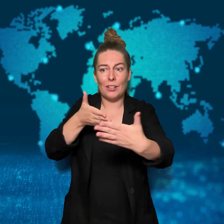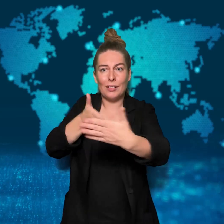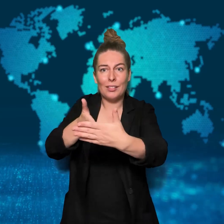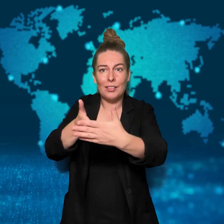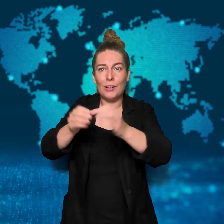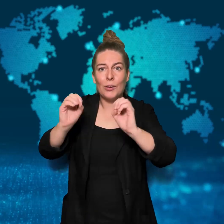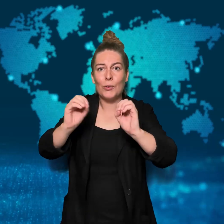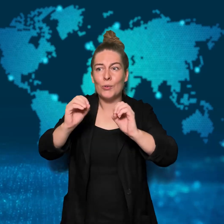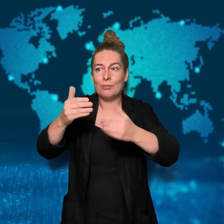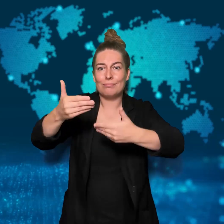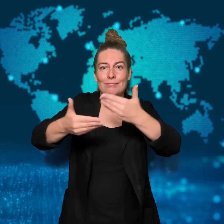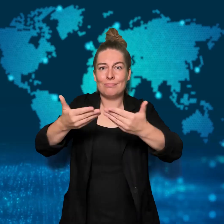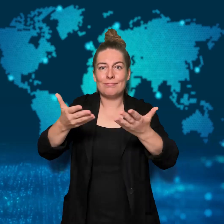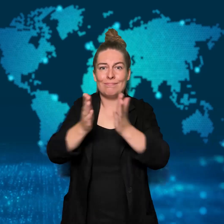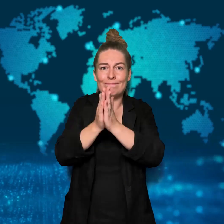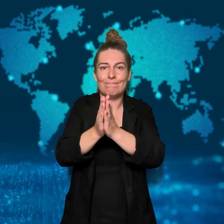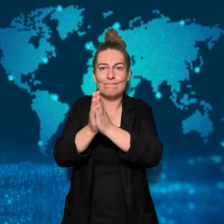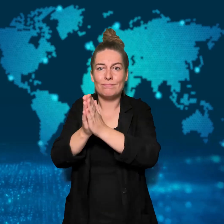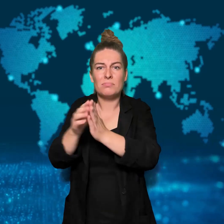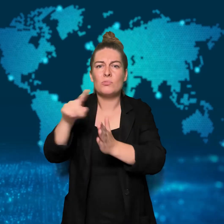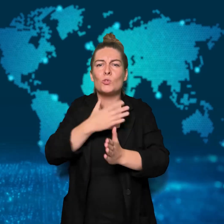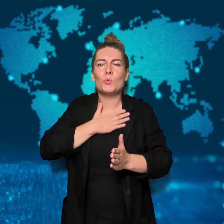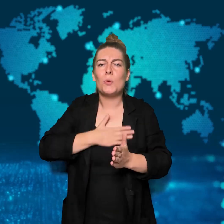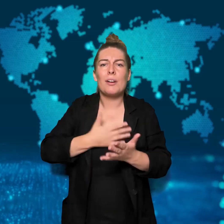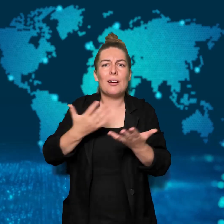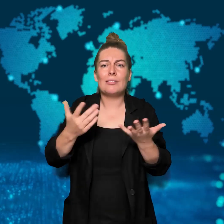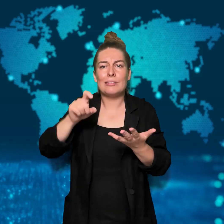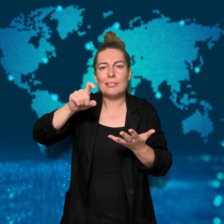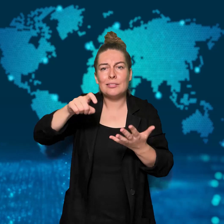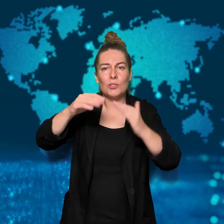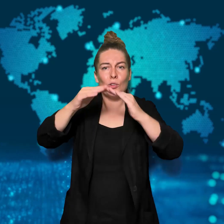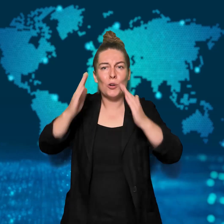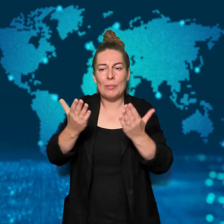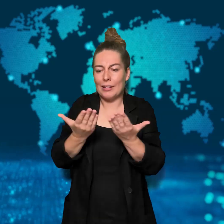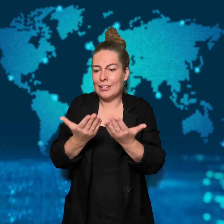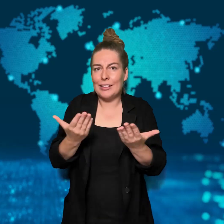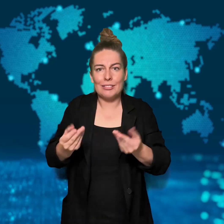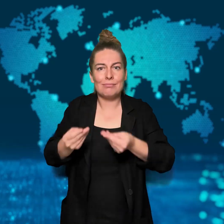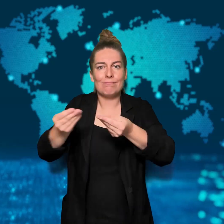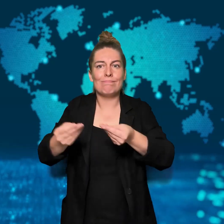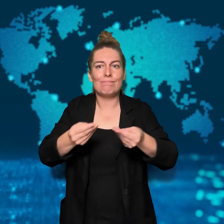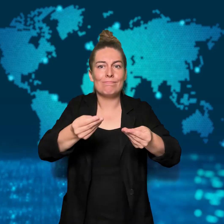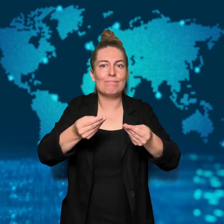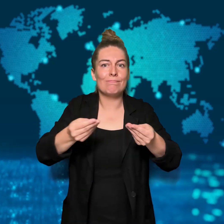those people's domestic supplies.